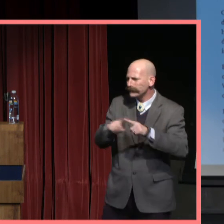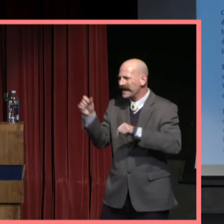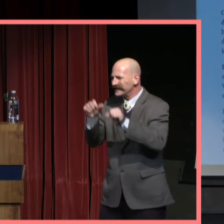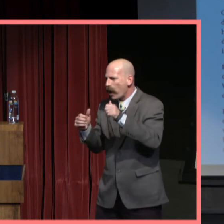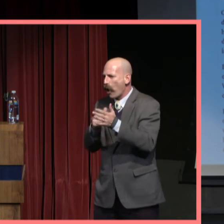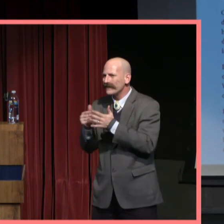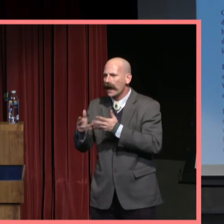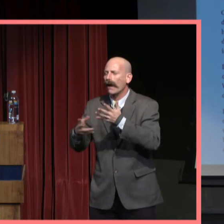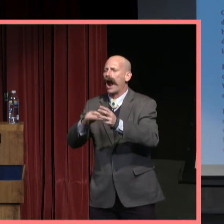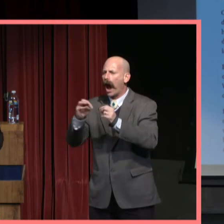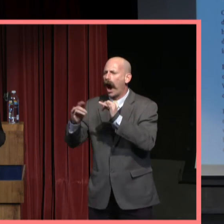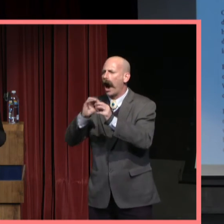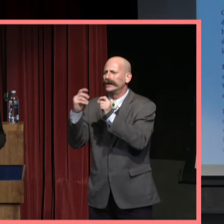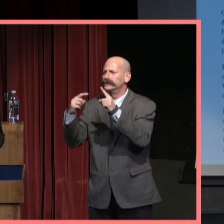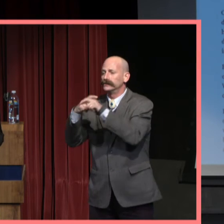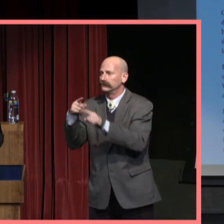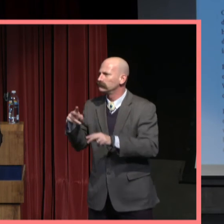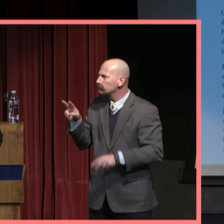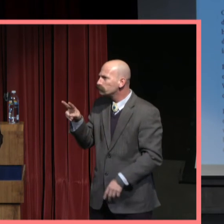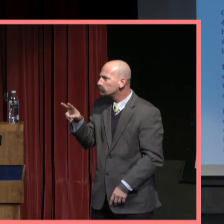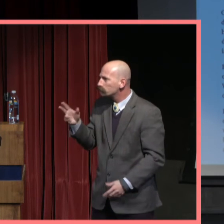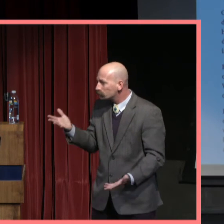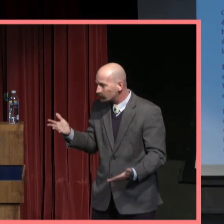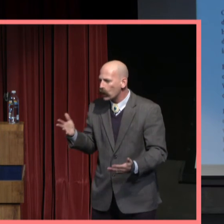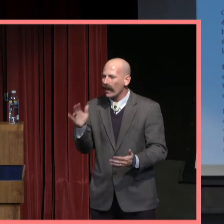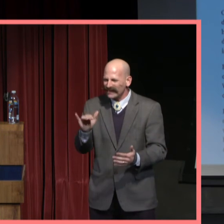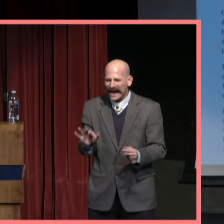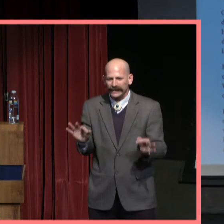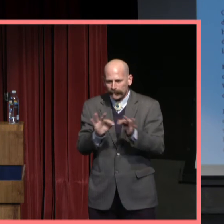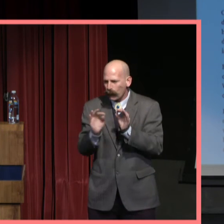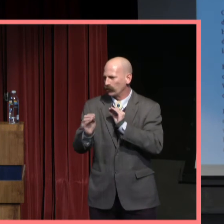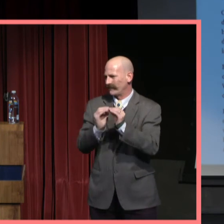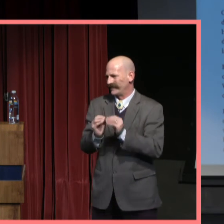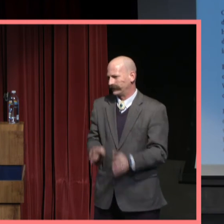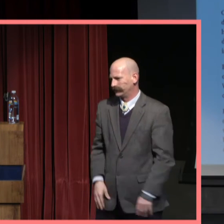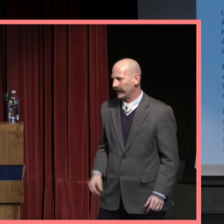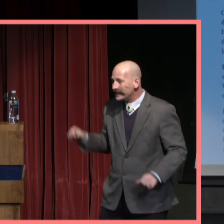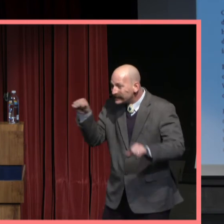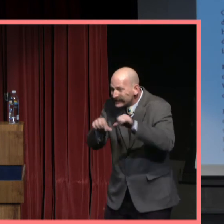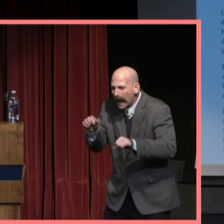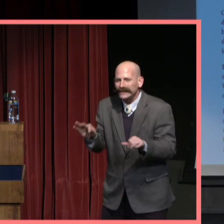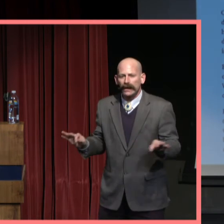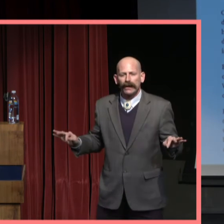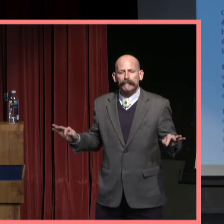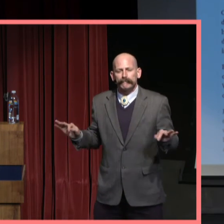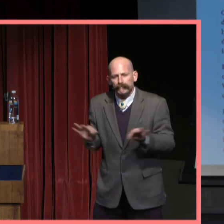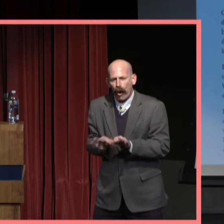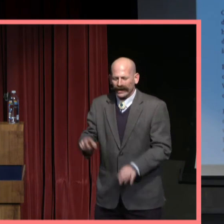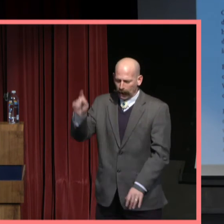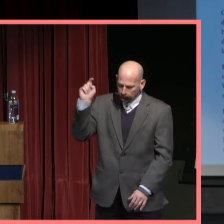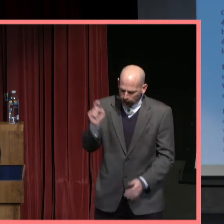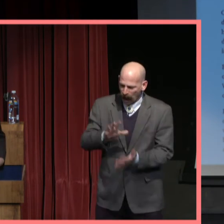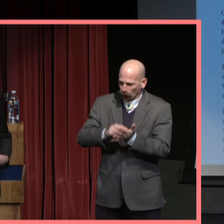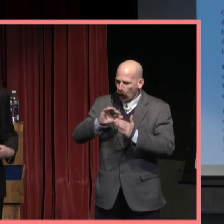So this is what we need to fix, we have to teach scientists how to communicate to the public and to the policymakers to make change.